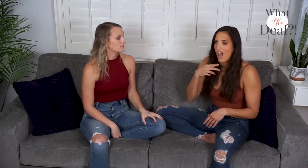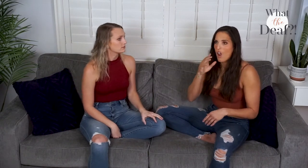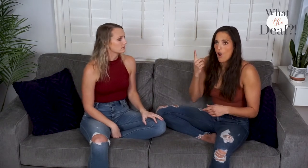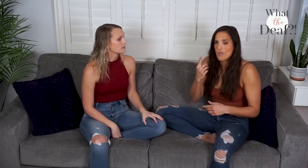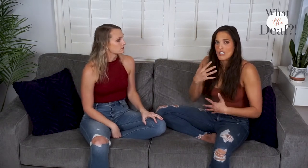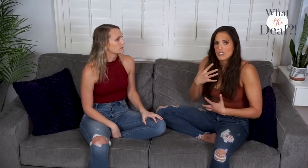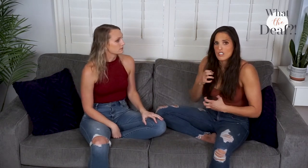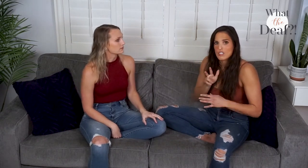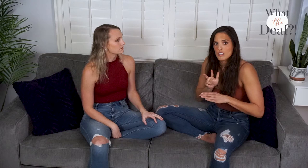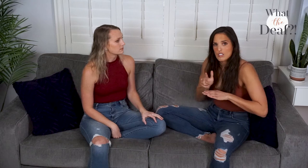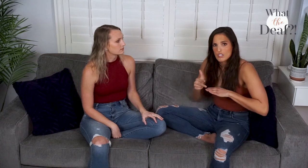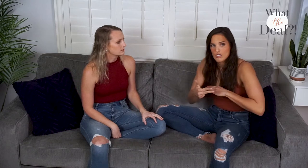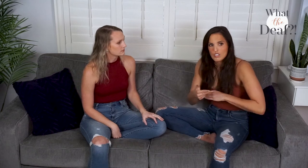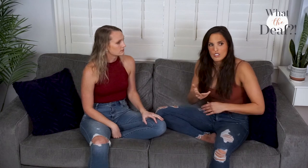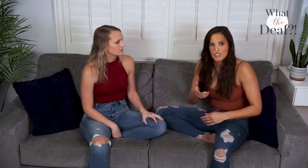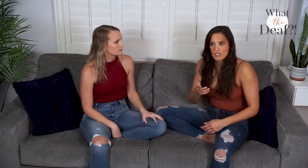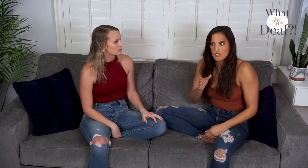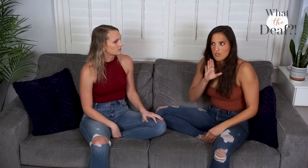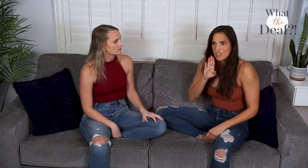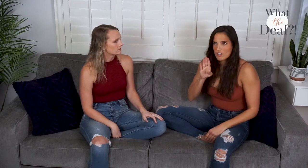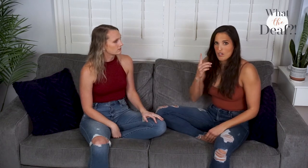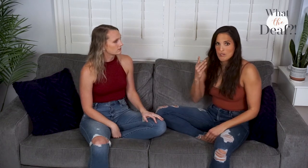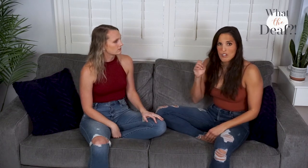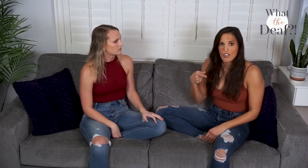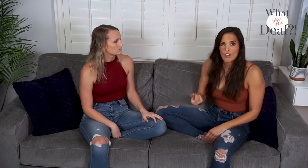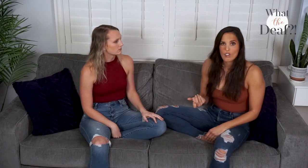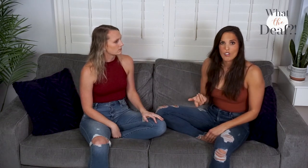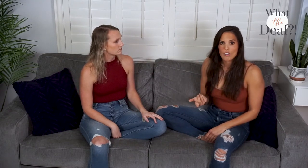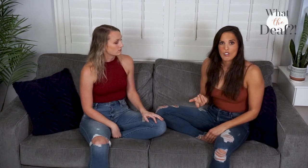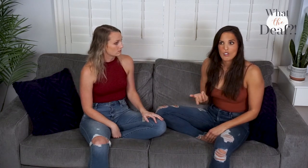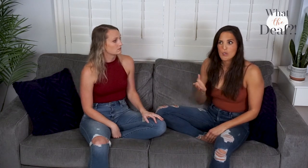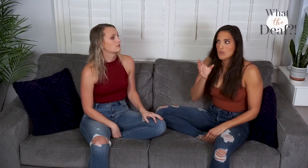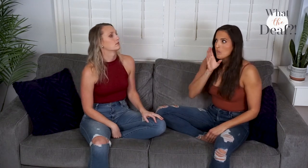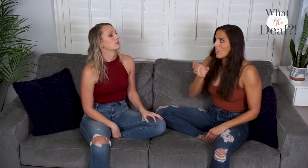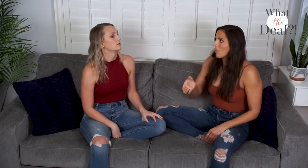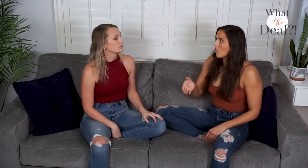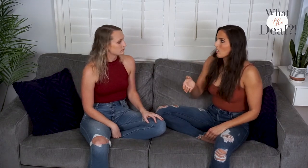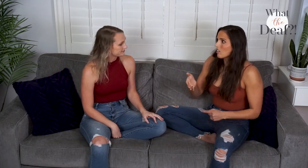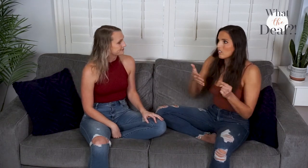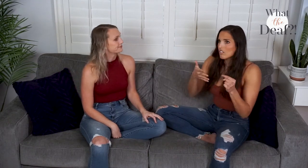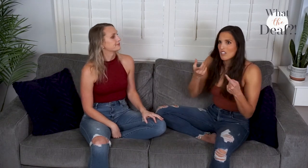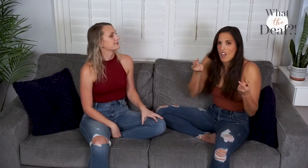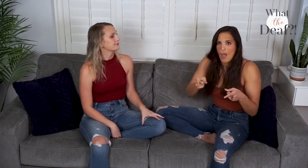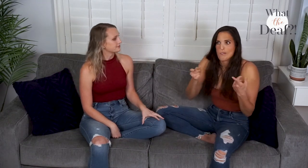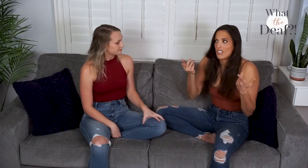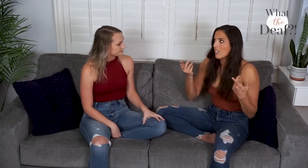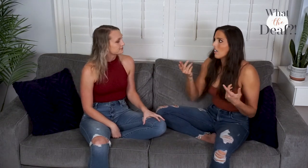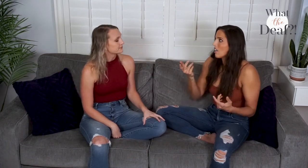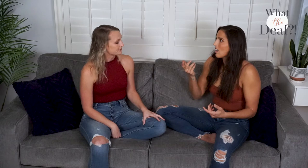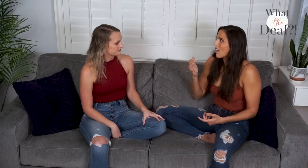I hold my breath when I turn the corner because will he be there? Will another thing happen?